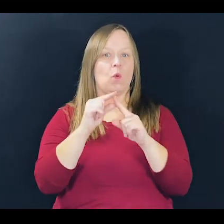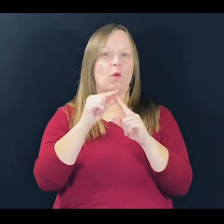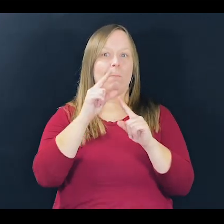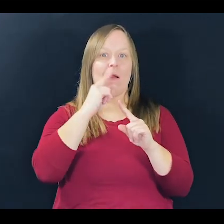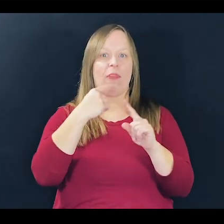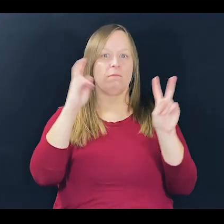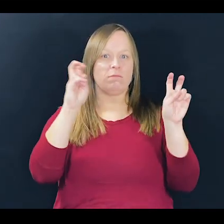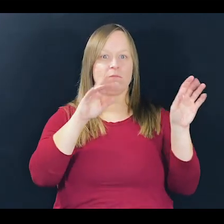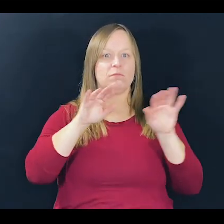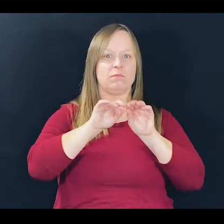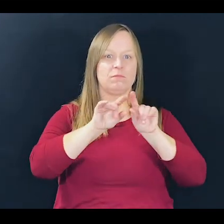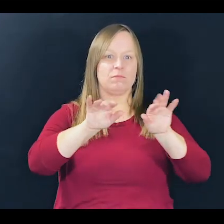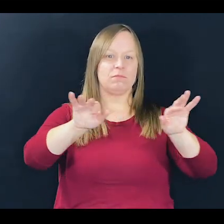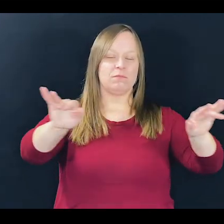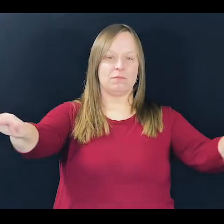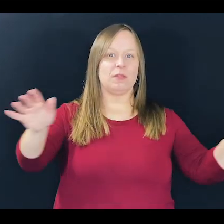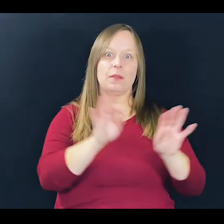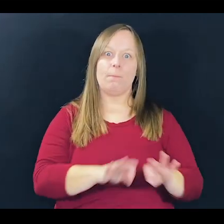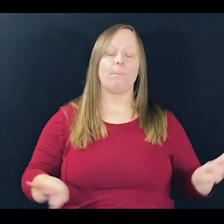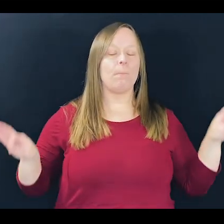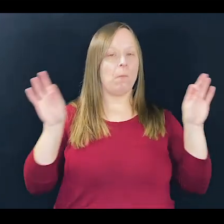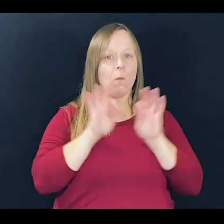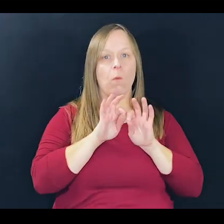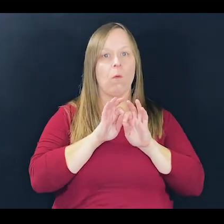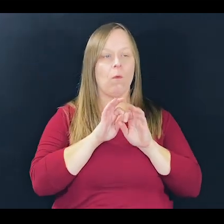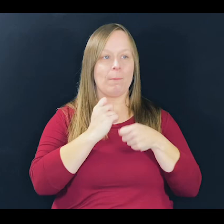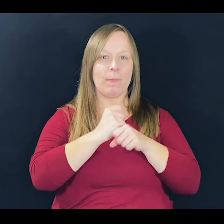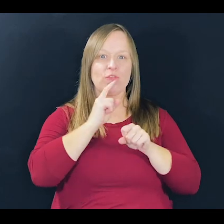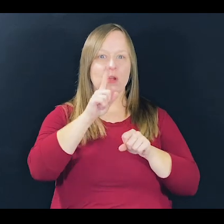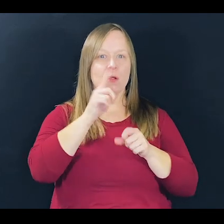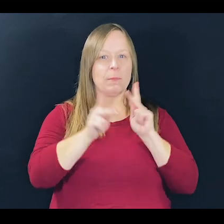mouth is what is so important and crucial to ensure that people with